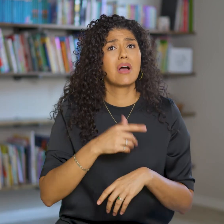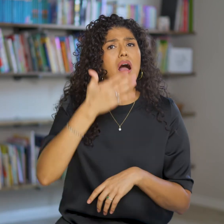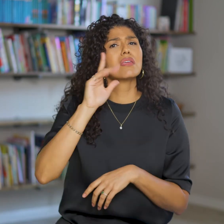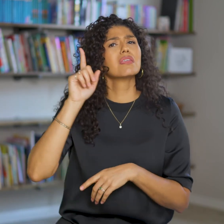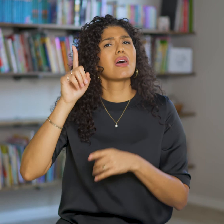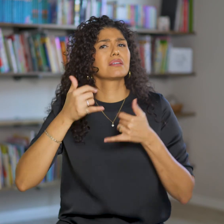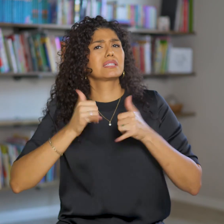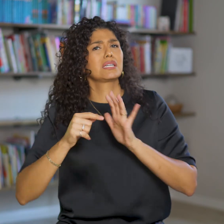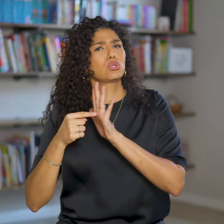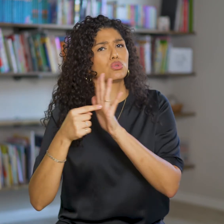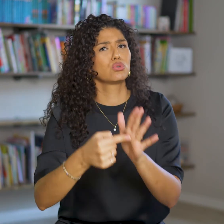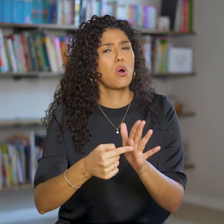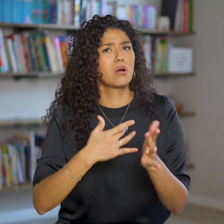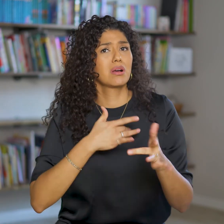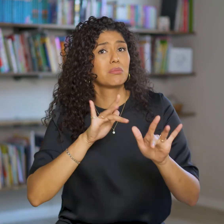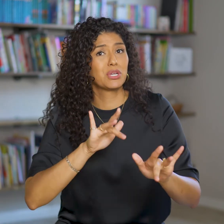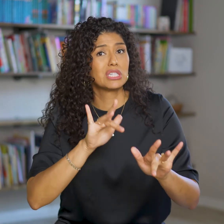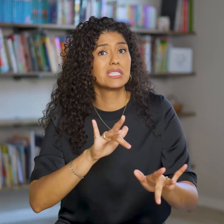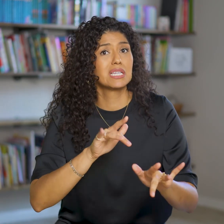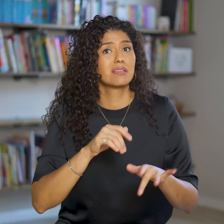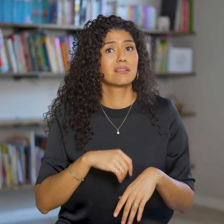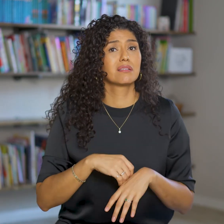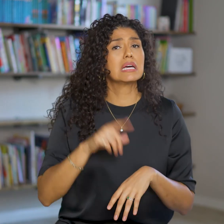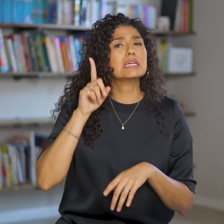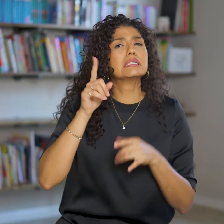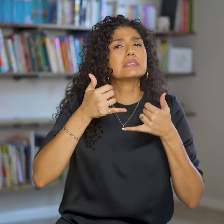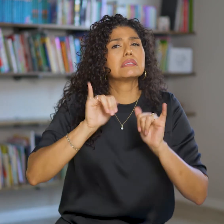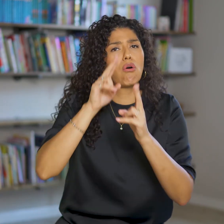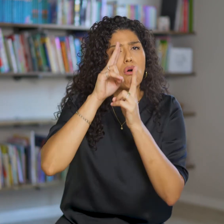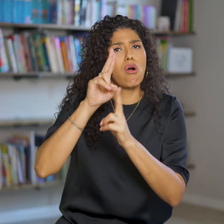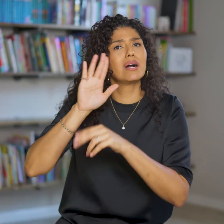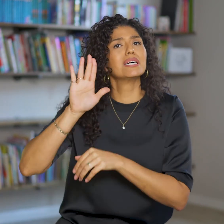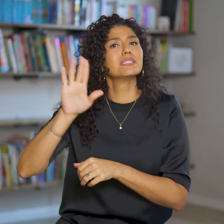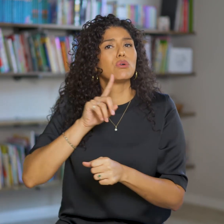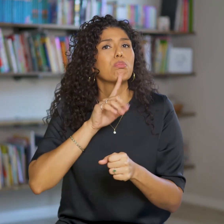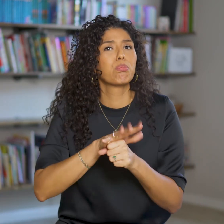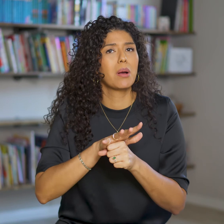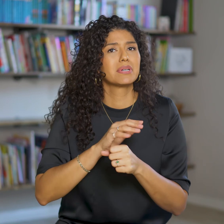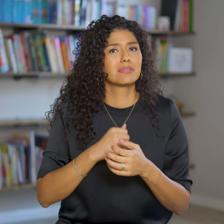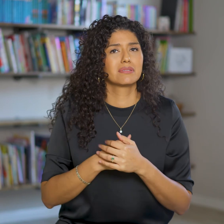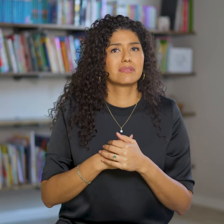God still shows mercy and honors His side of things.